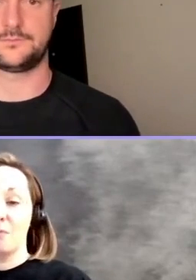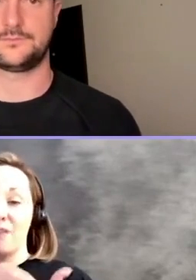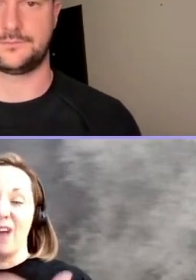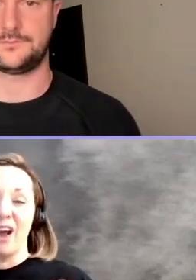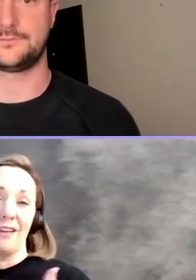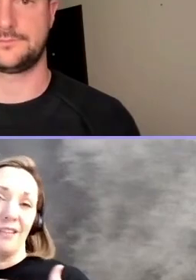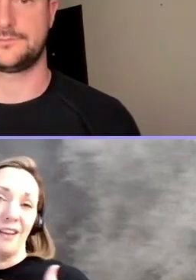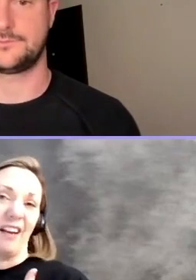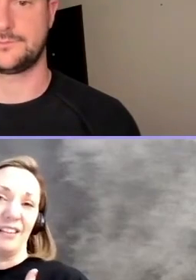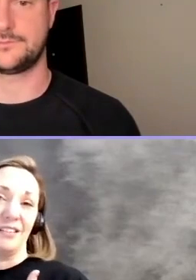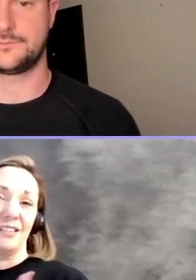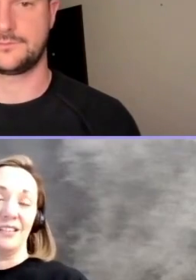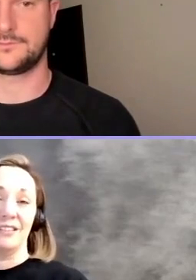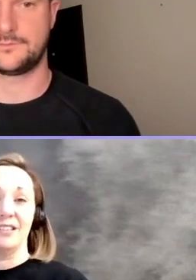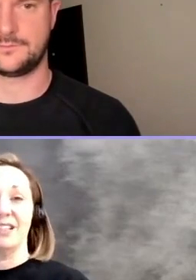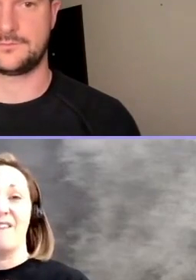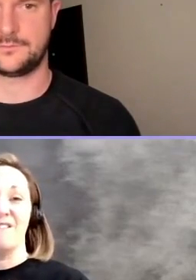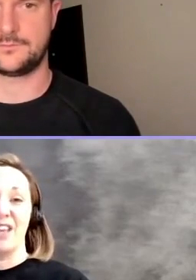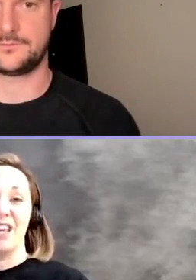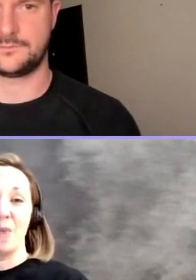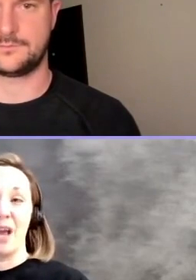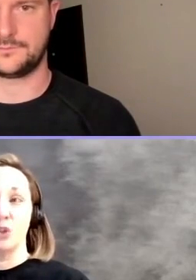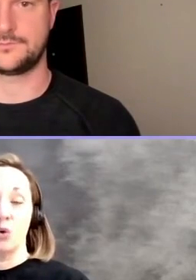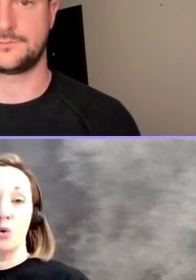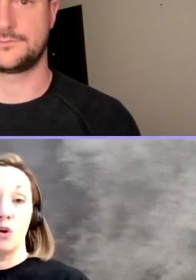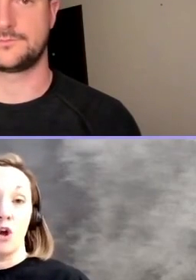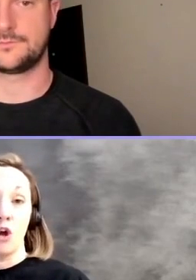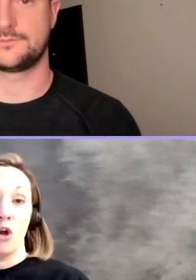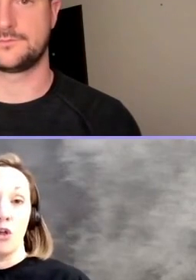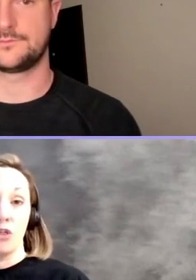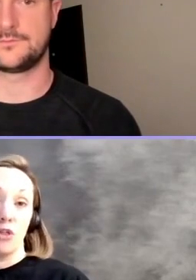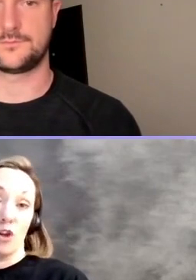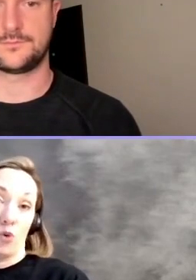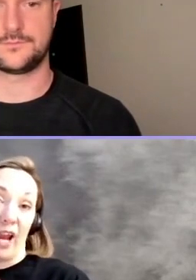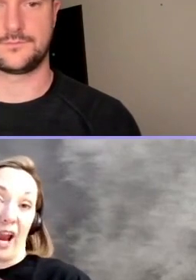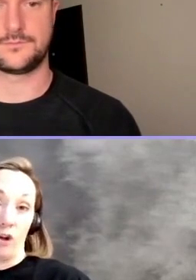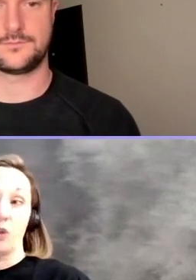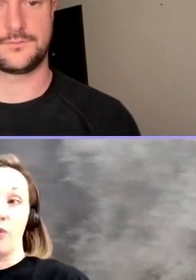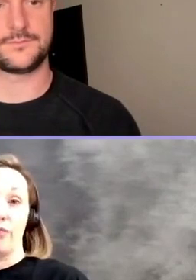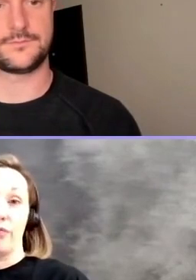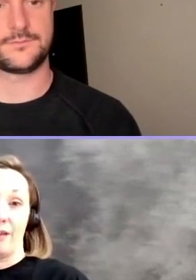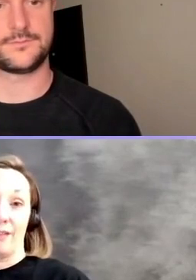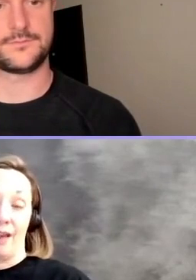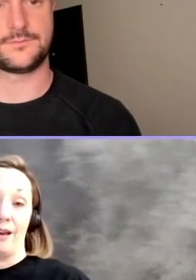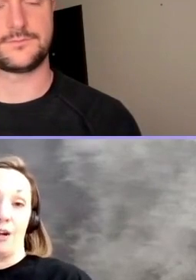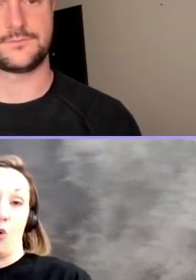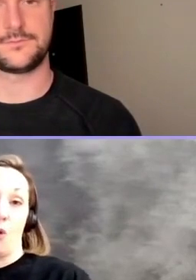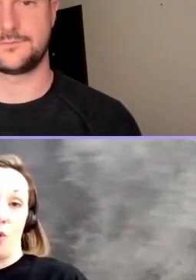This is something in between accessibility and aesthetics. It's just the coolest thing to have, but at the same time